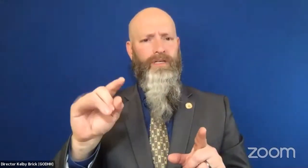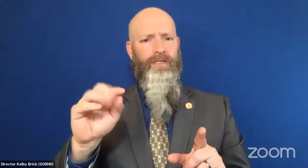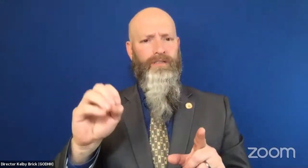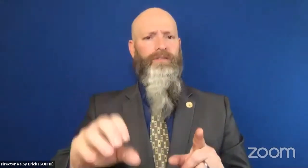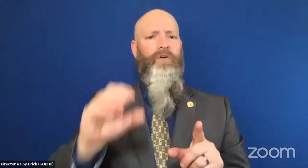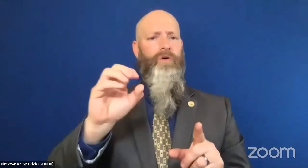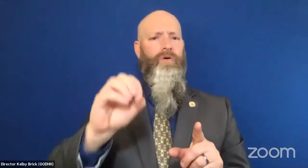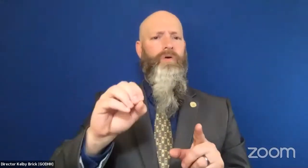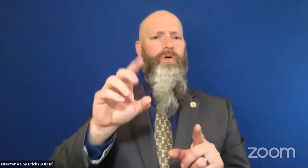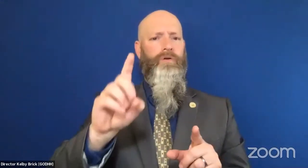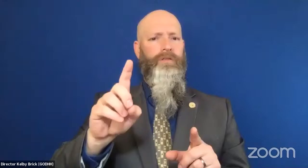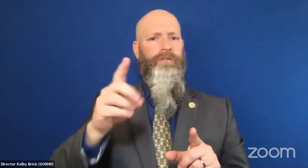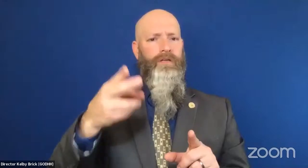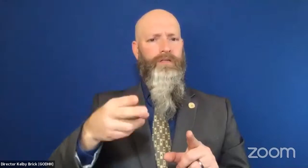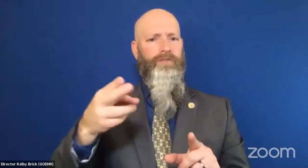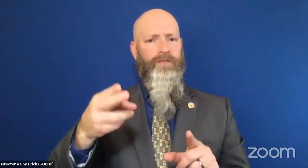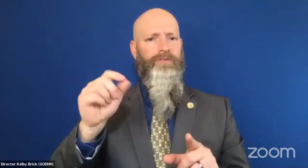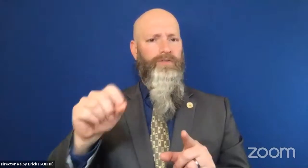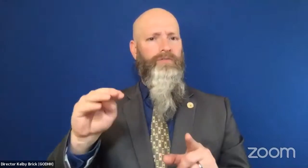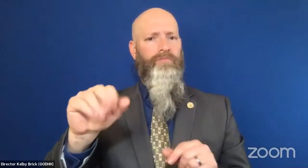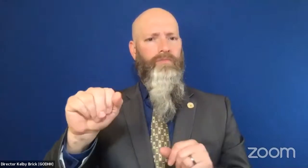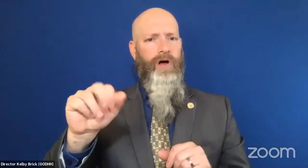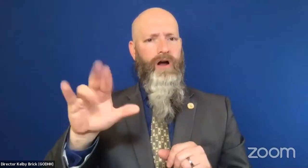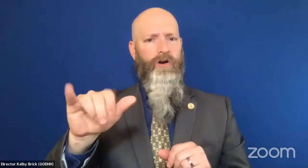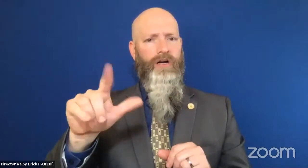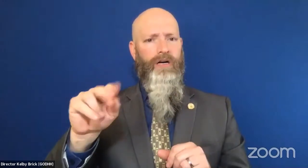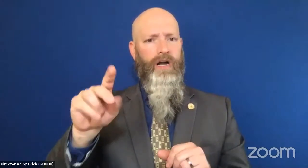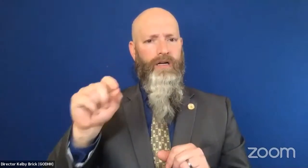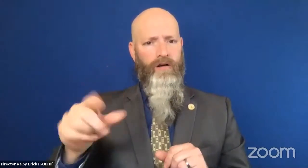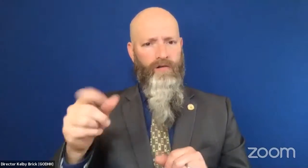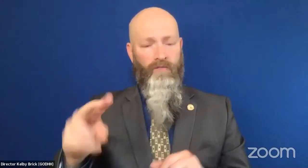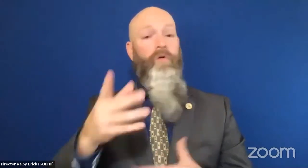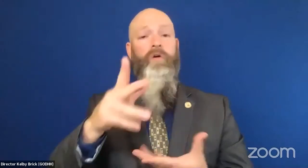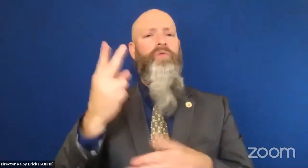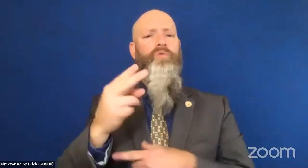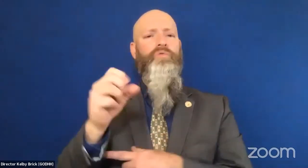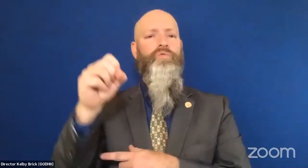of what's happening and if you have any questions, please, look out to our website for current